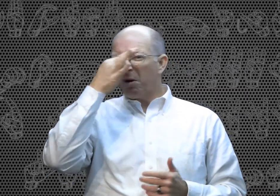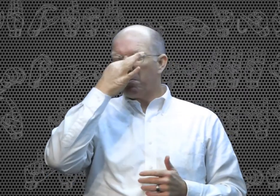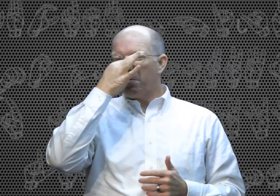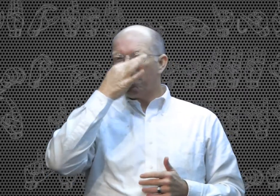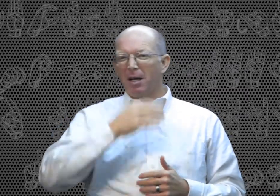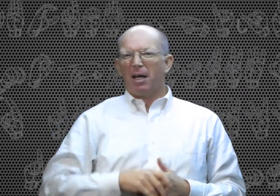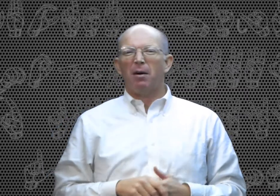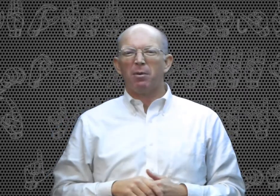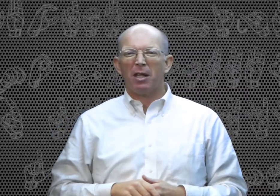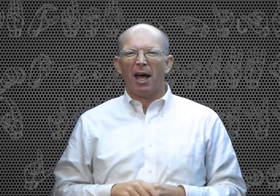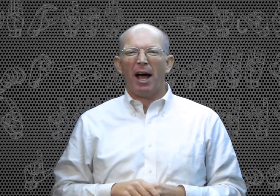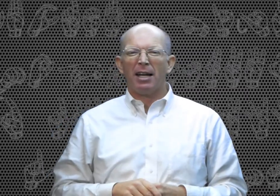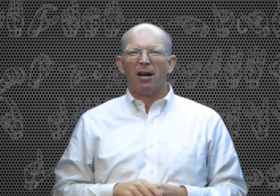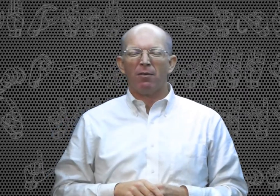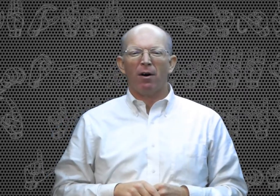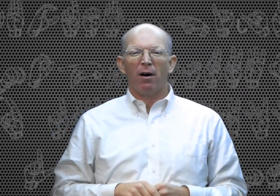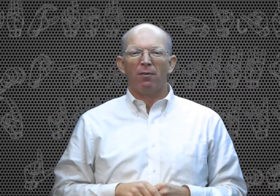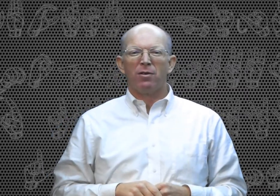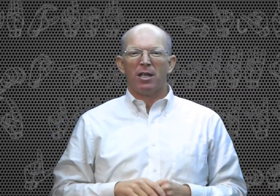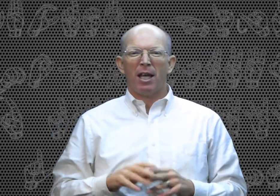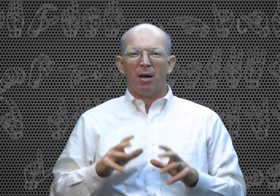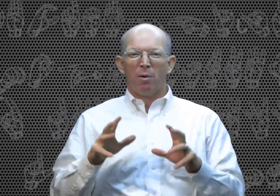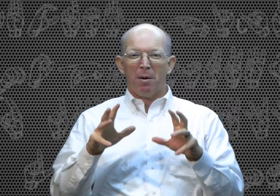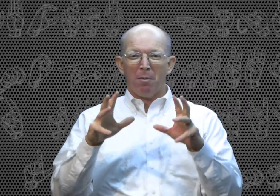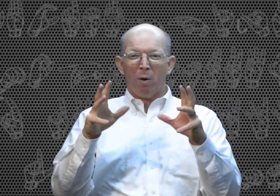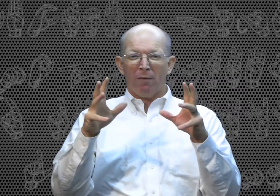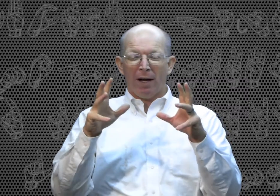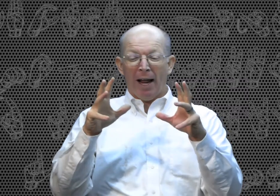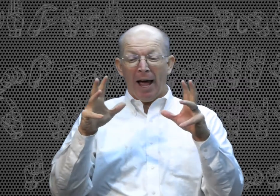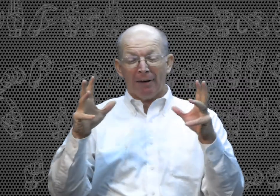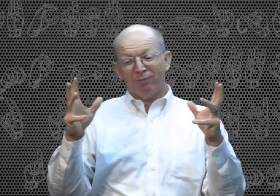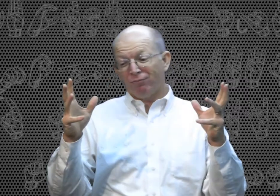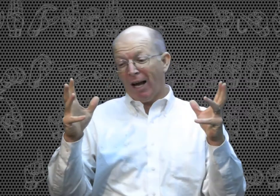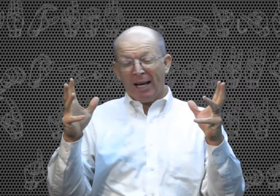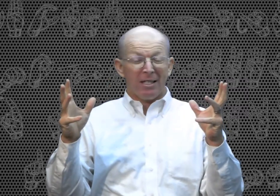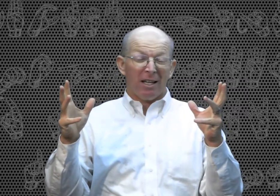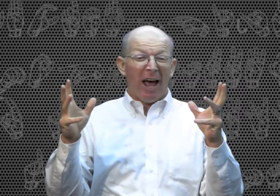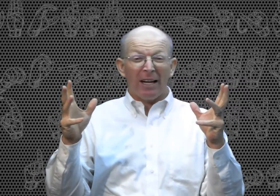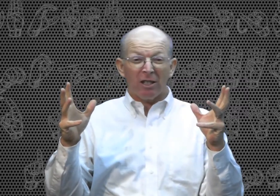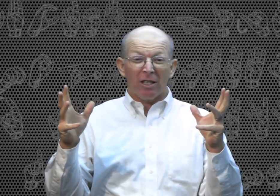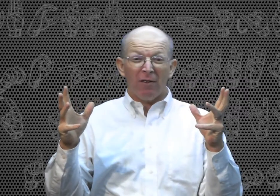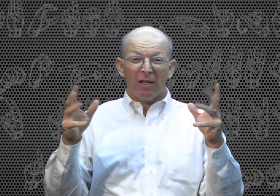That would come to the idea of STINK it would be more of an adjective.